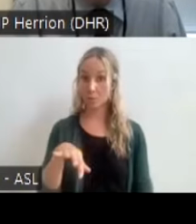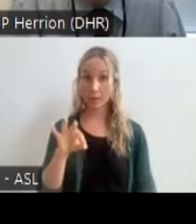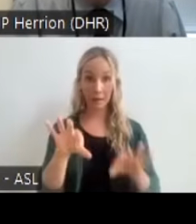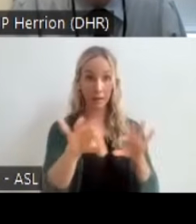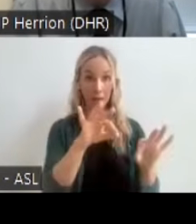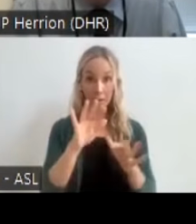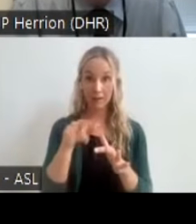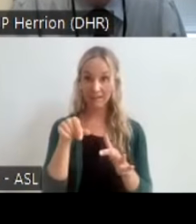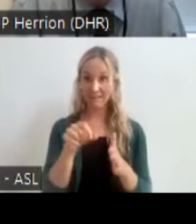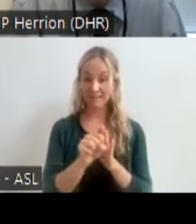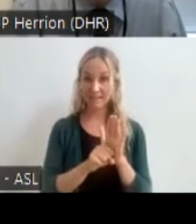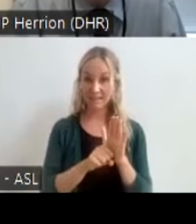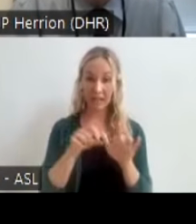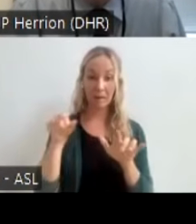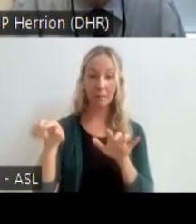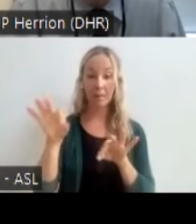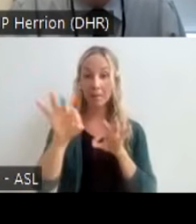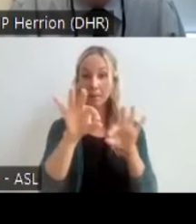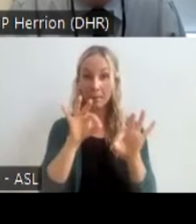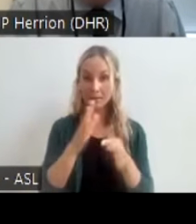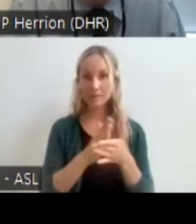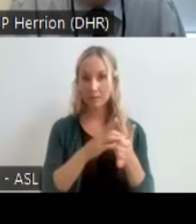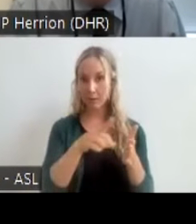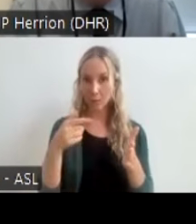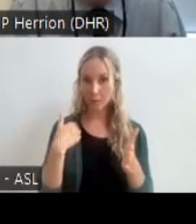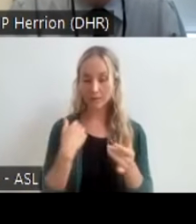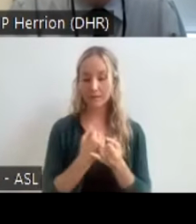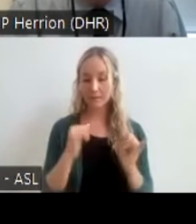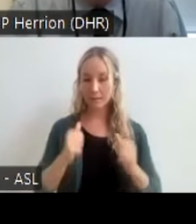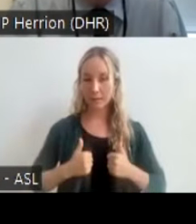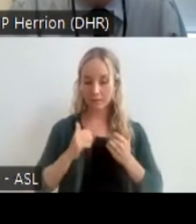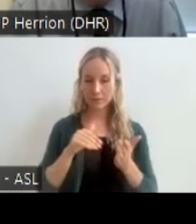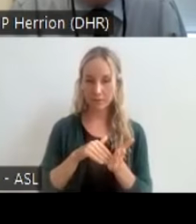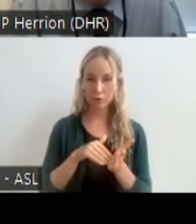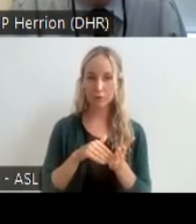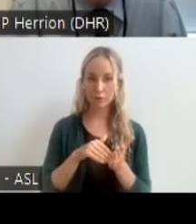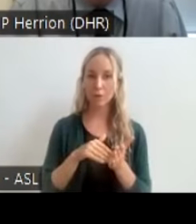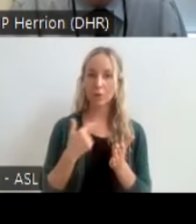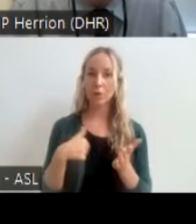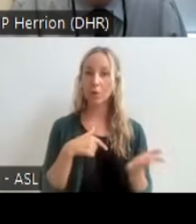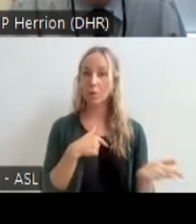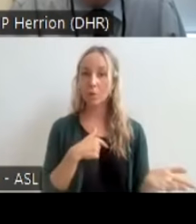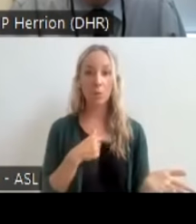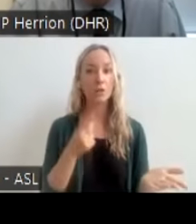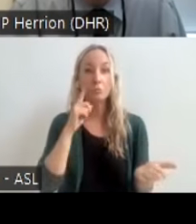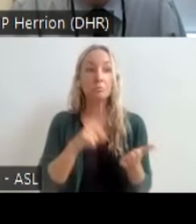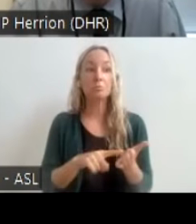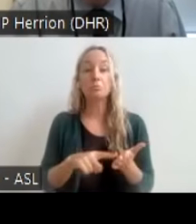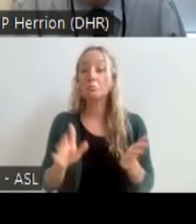street investigation, We walked up and down the main street areas where different businesses were congregated, And we took a look at the low hanging fruit, Which